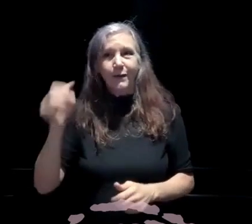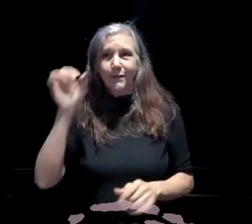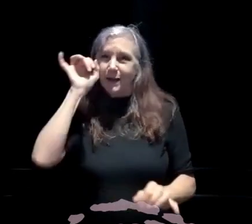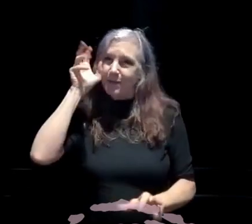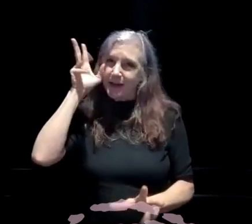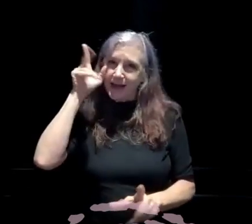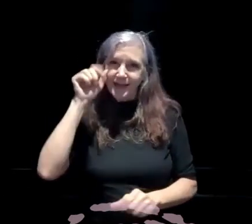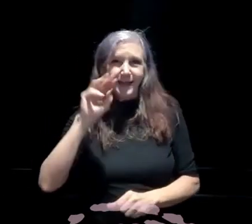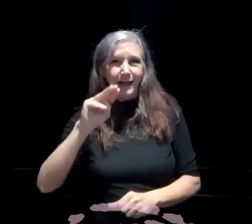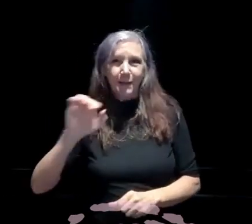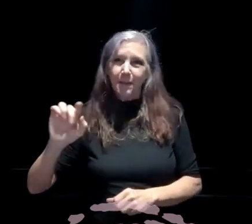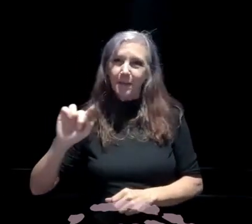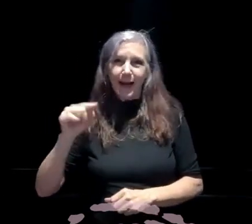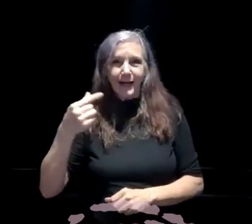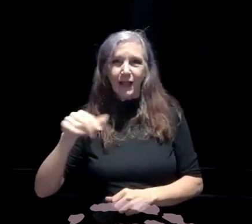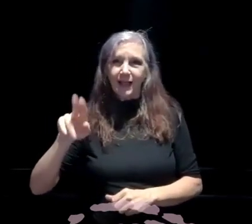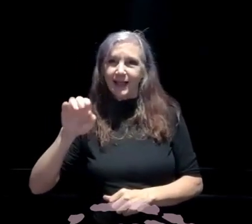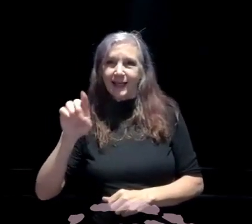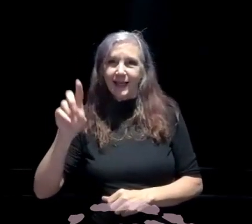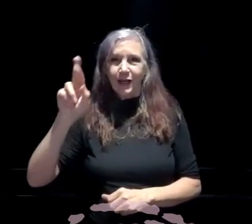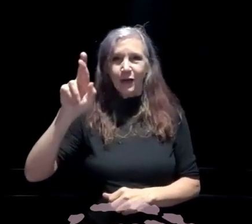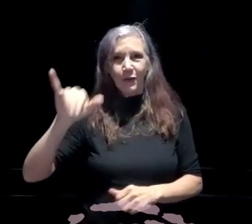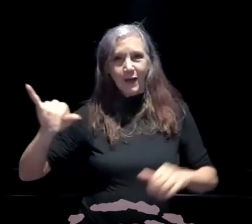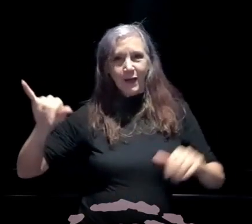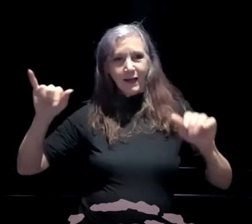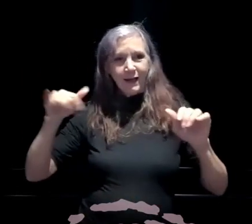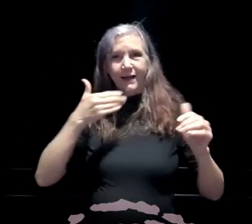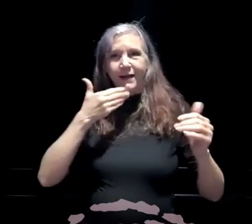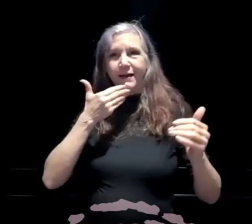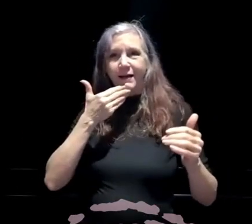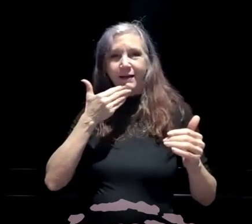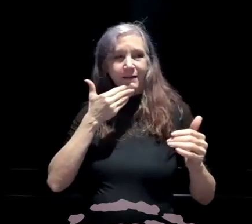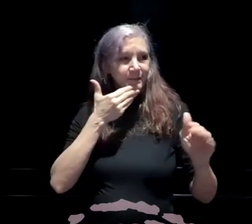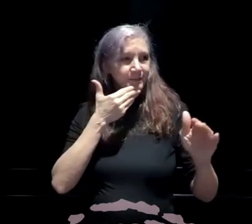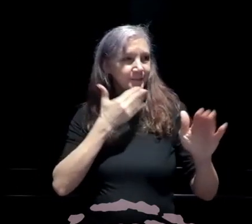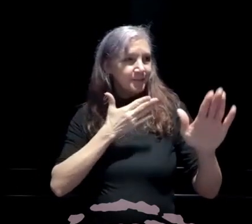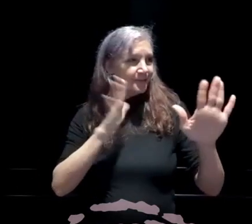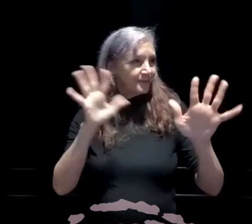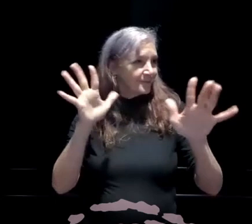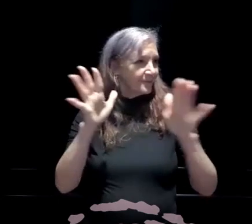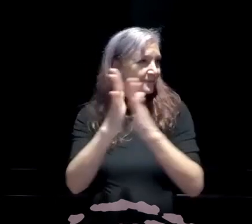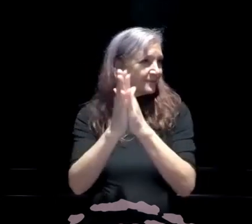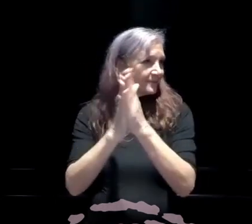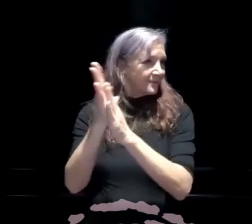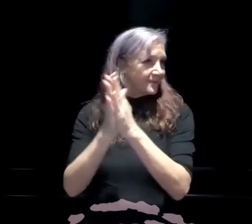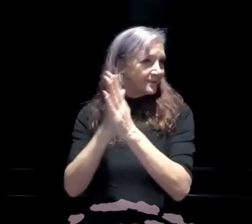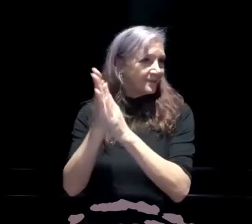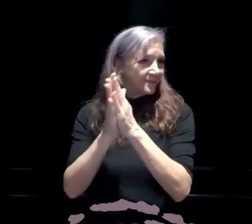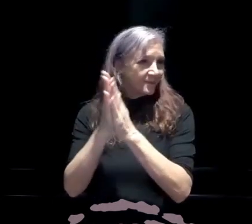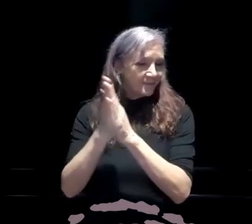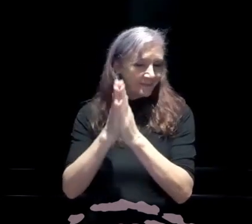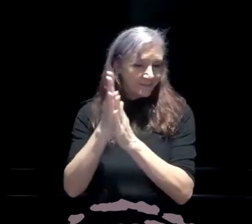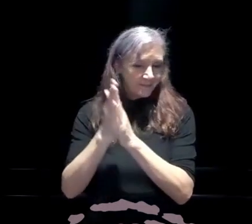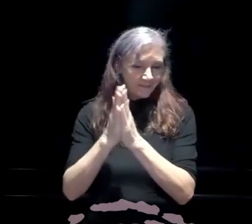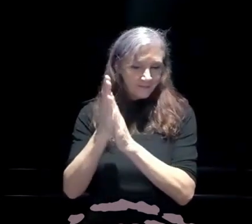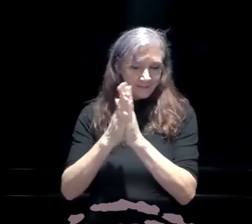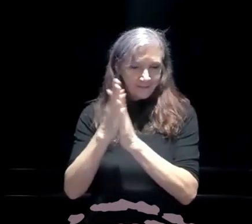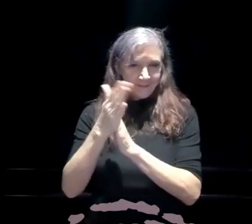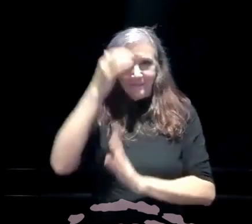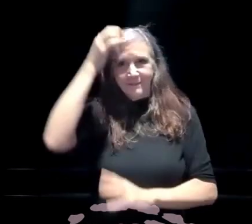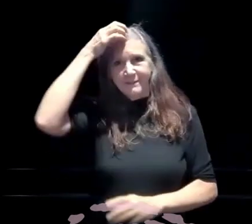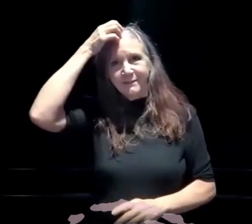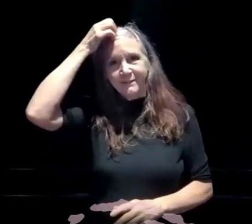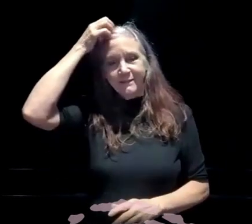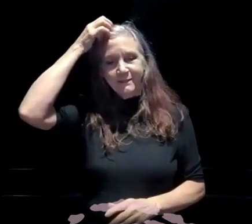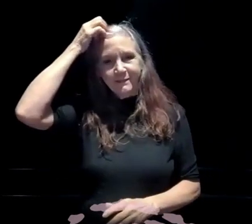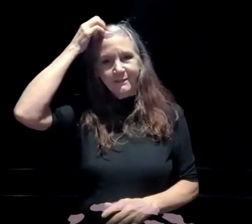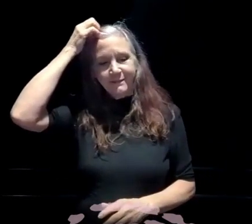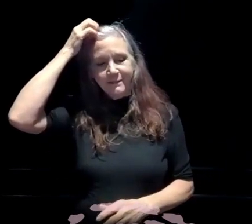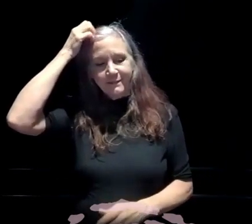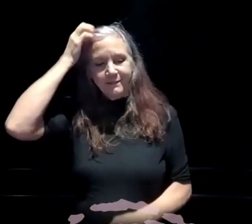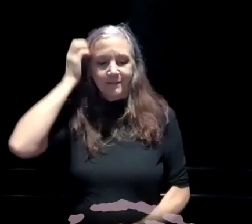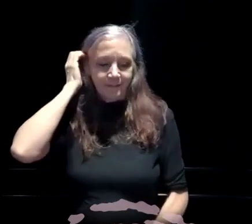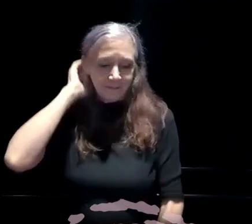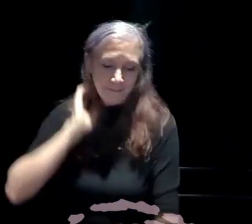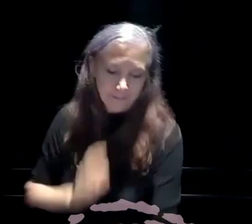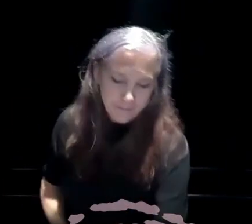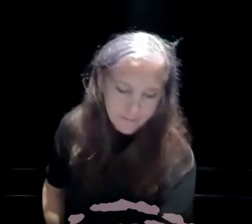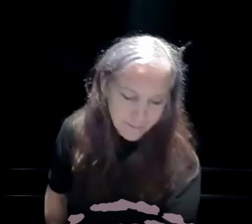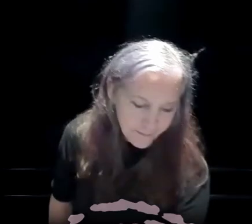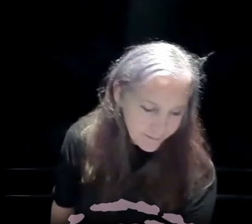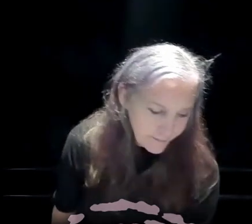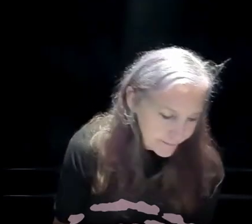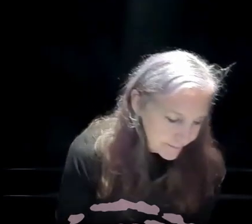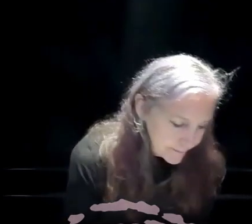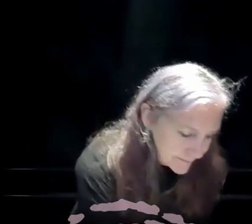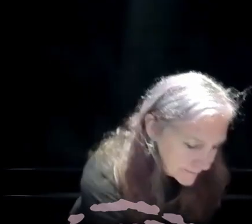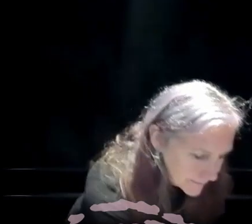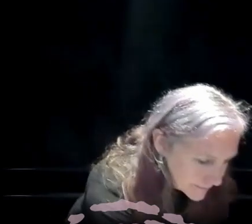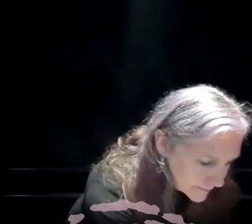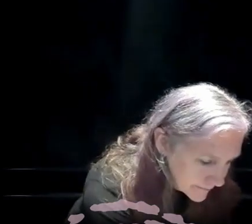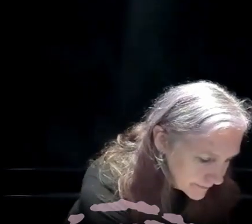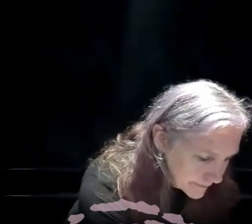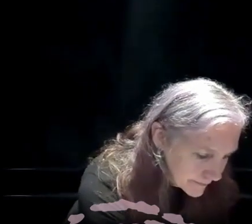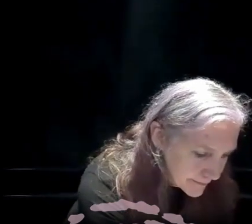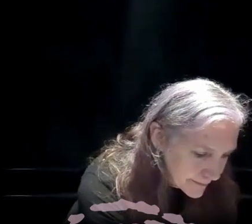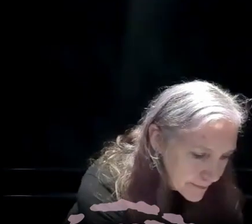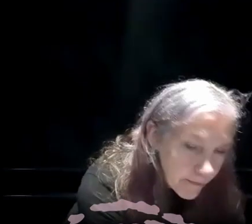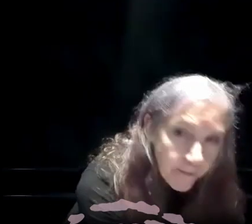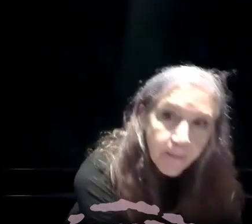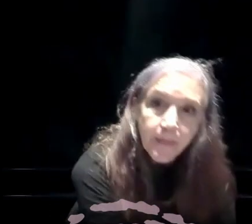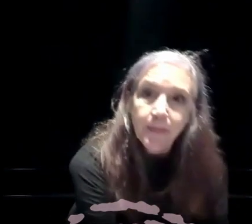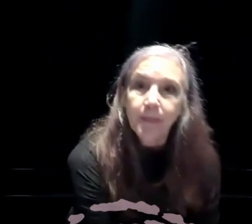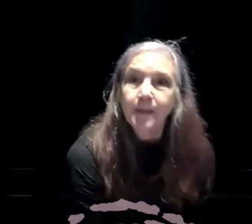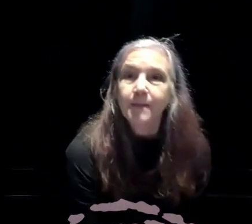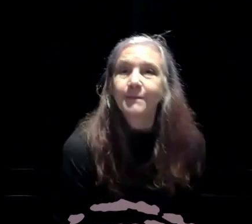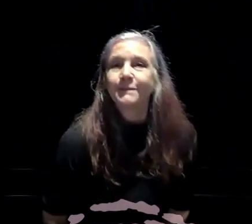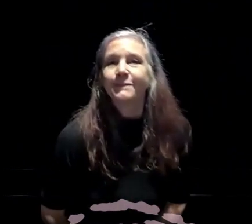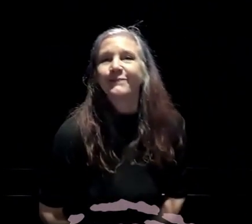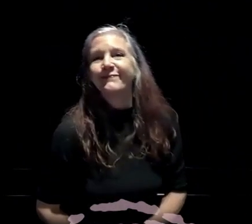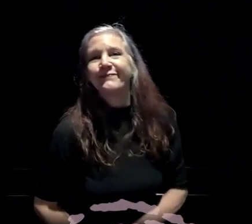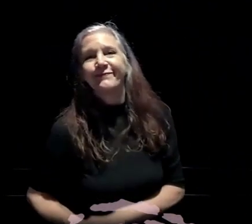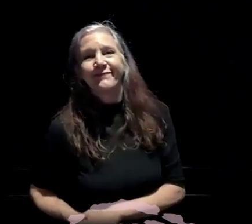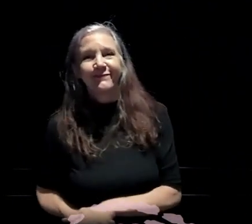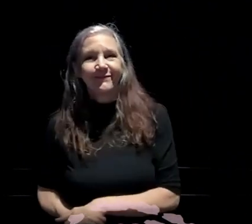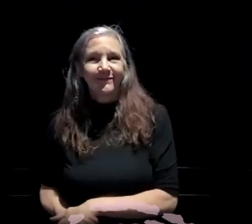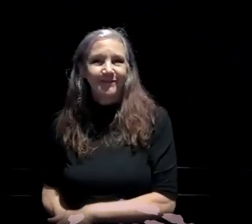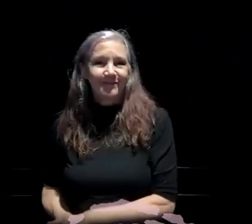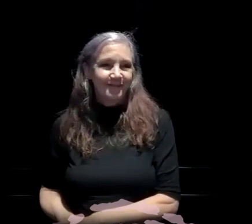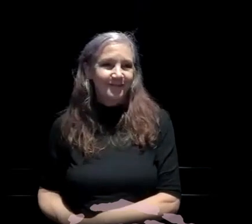The amazing Mac injury. Have a good night.